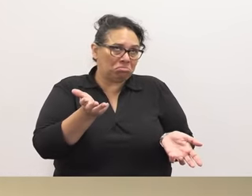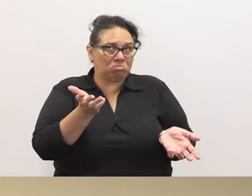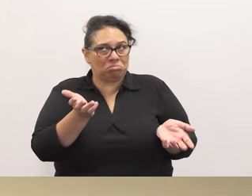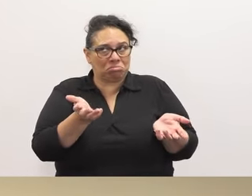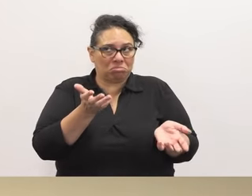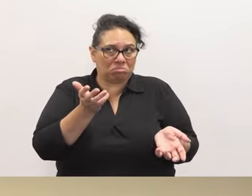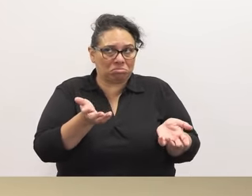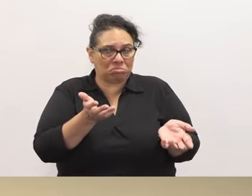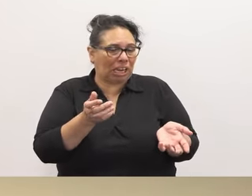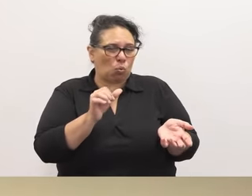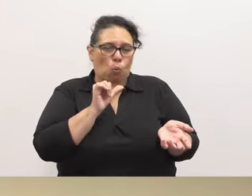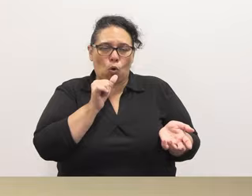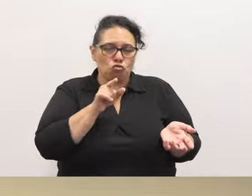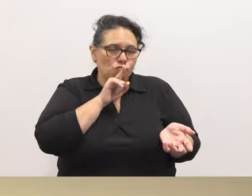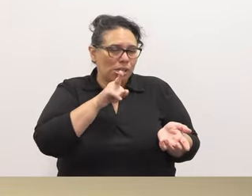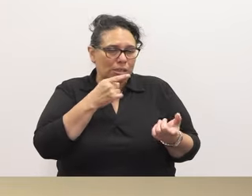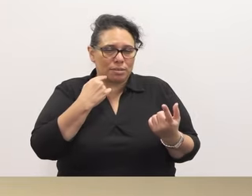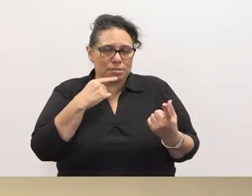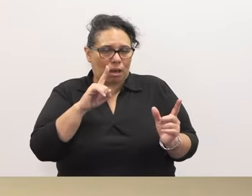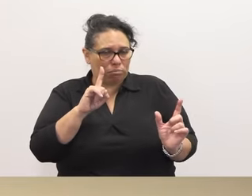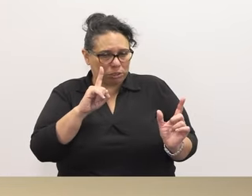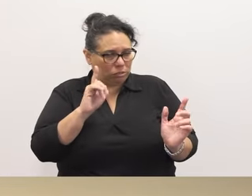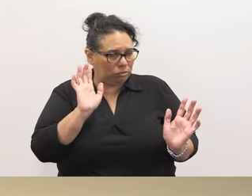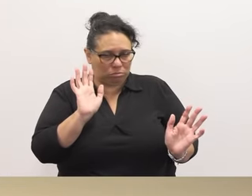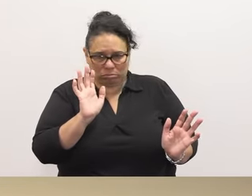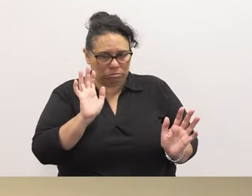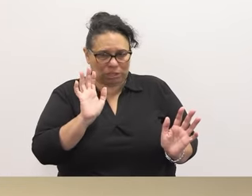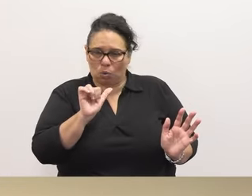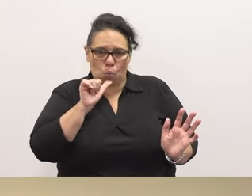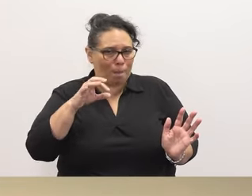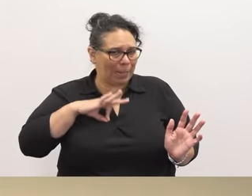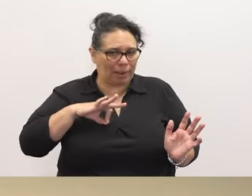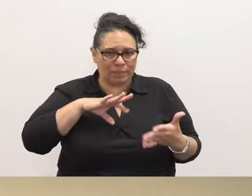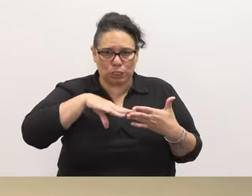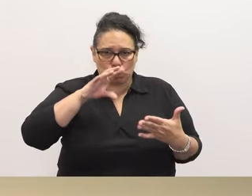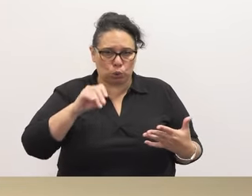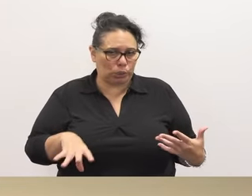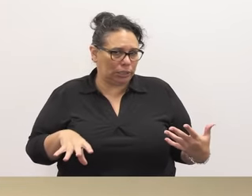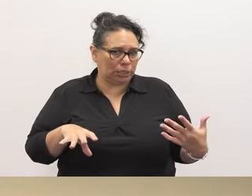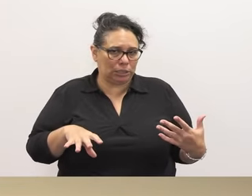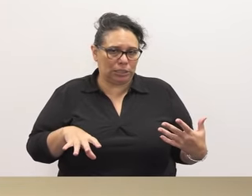but it won't actually accrue to the benefit of your students because you'll have spread the organization so thin